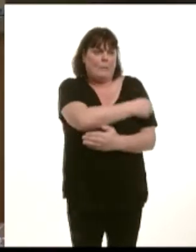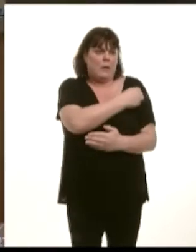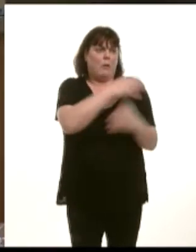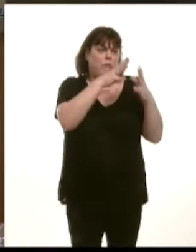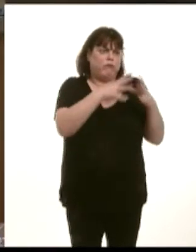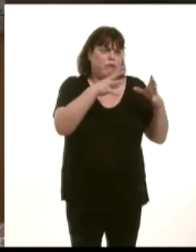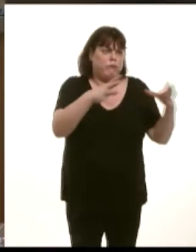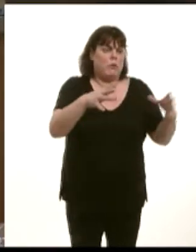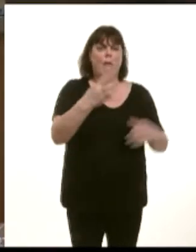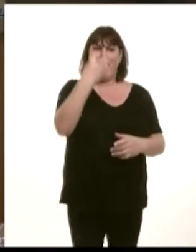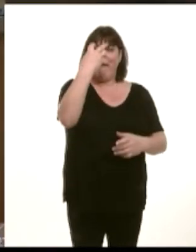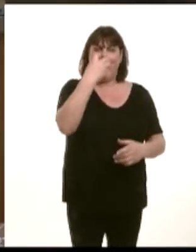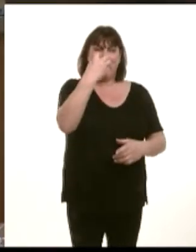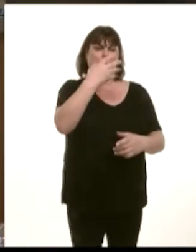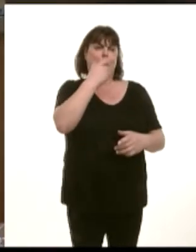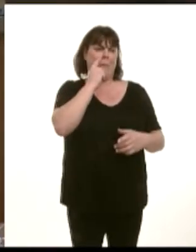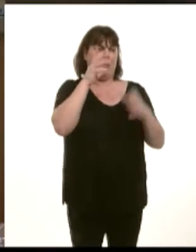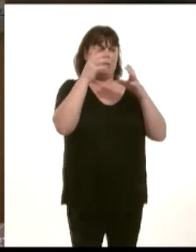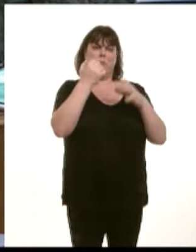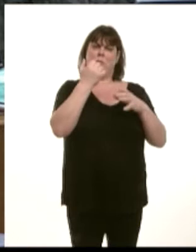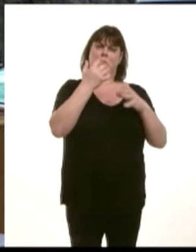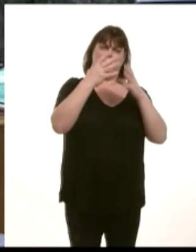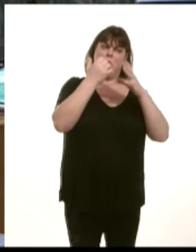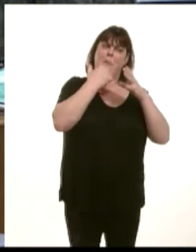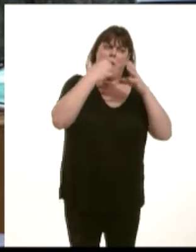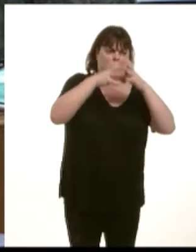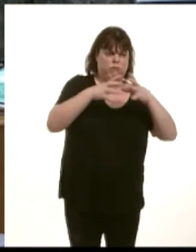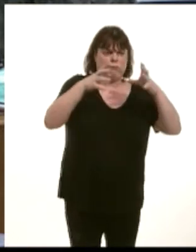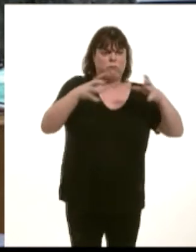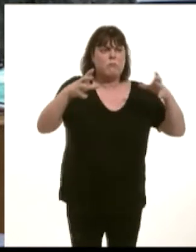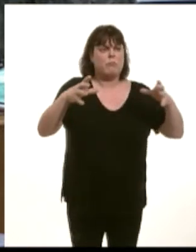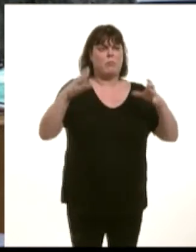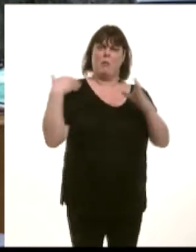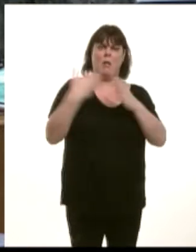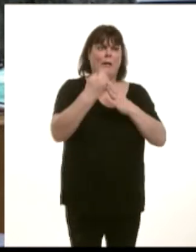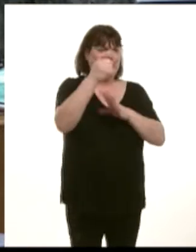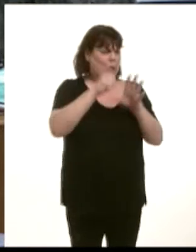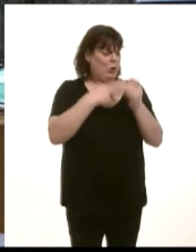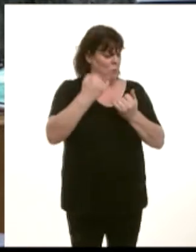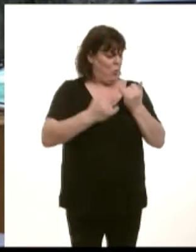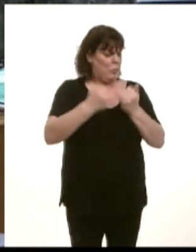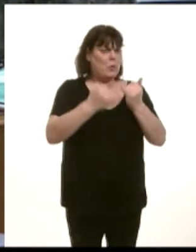gone up by 69% in the last 10 years, and these things will need mature reflection.